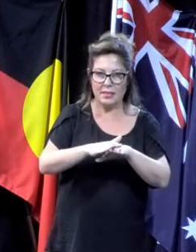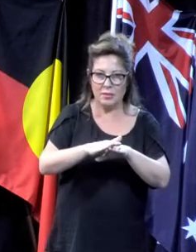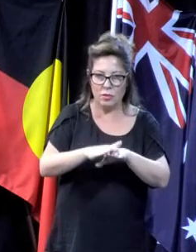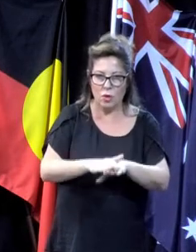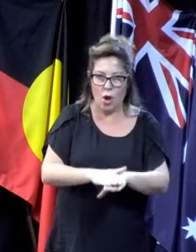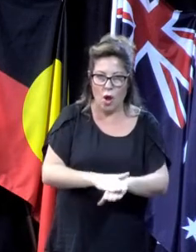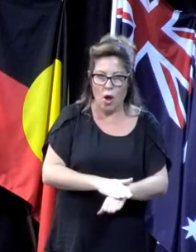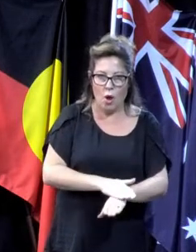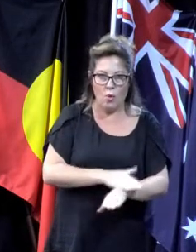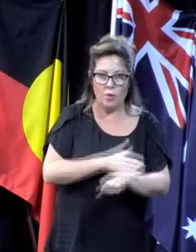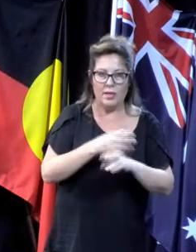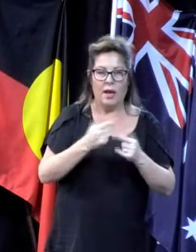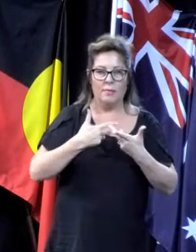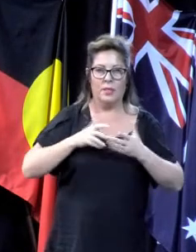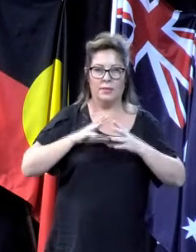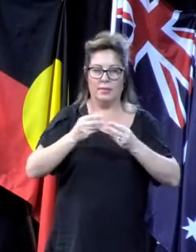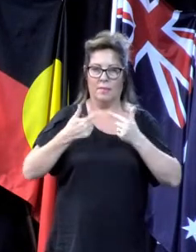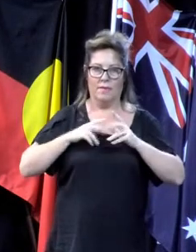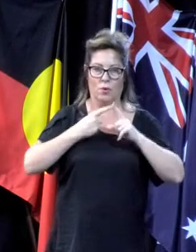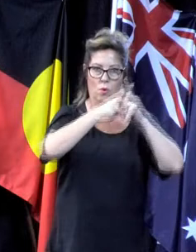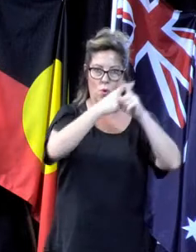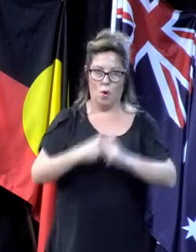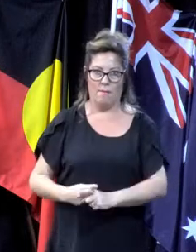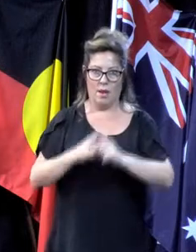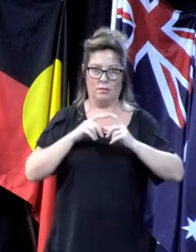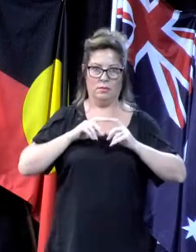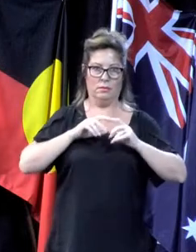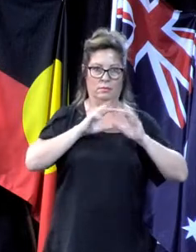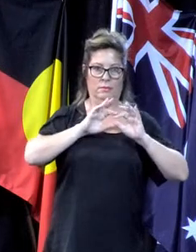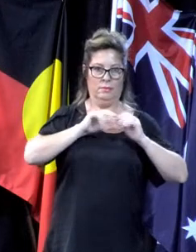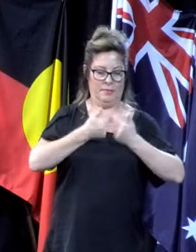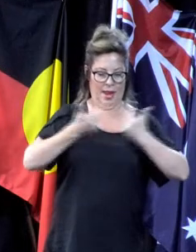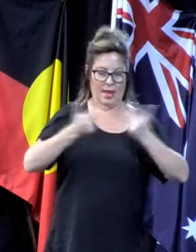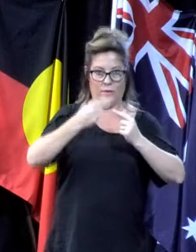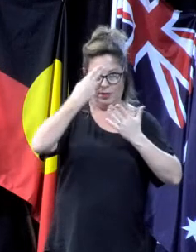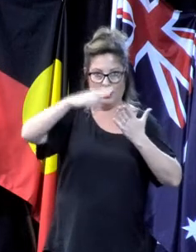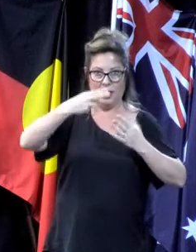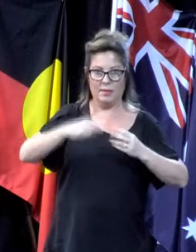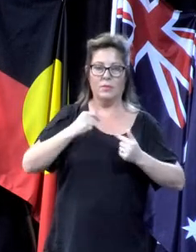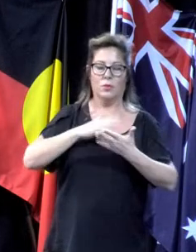And some of the language is quite technical and, therefore, a little bit more difficult to transcribe than normal.